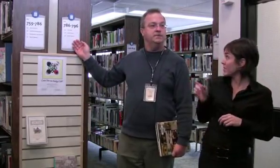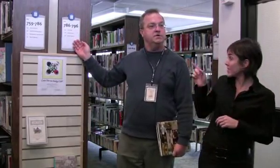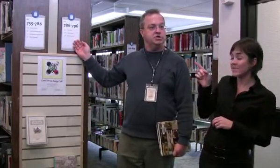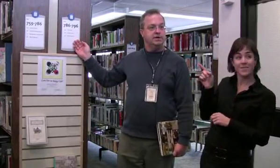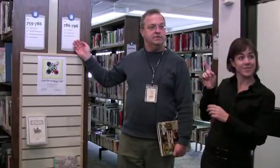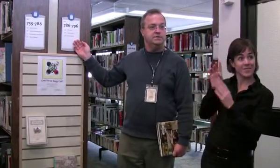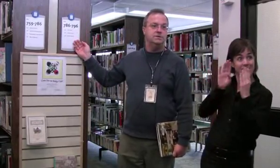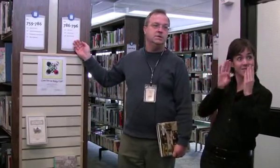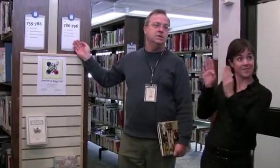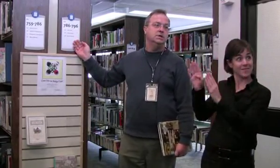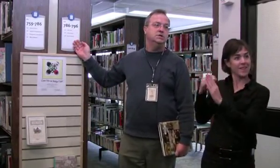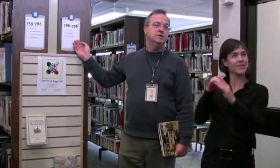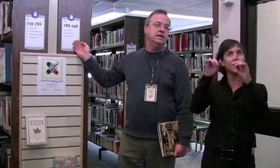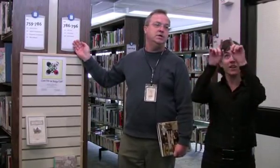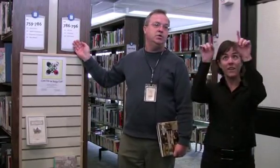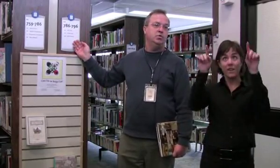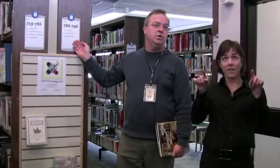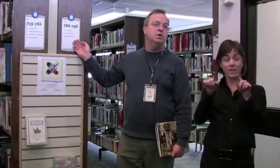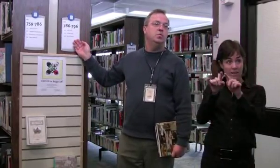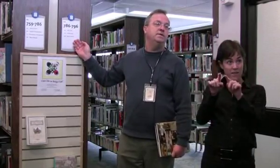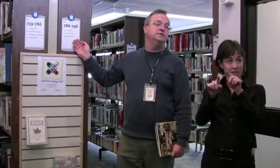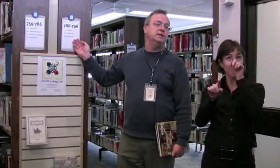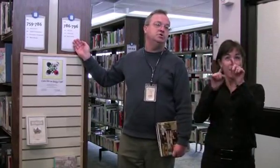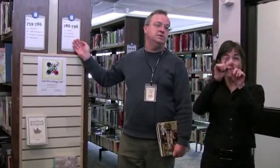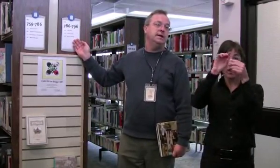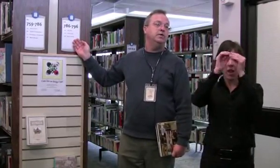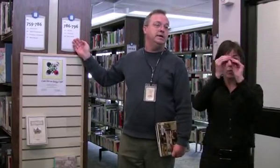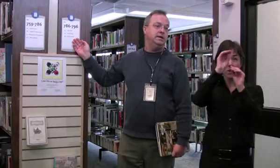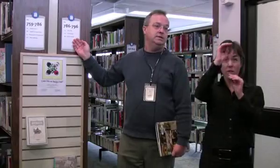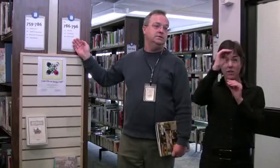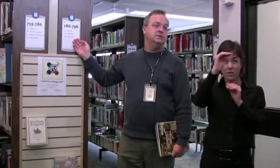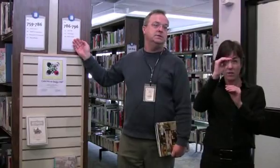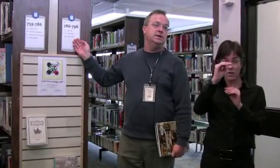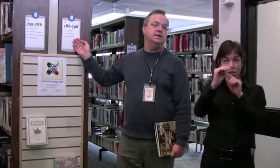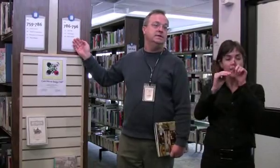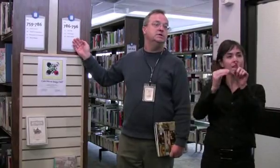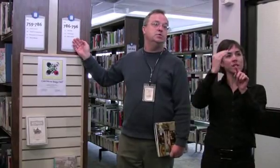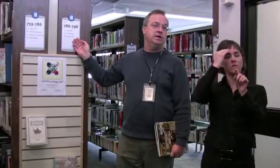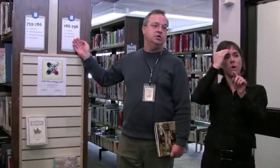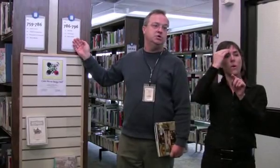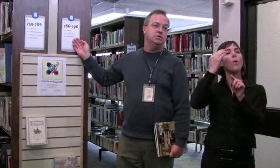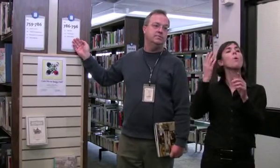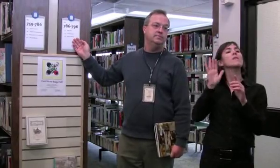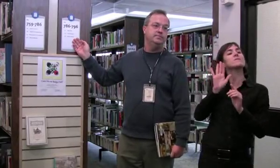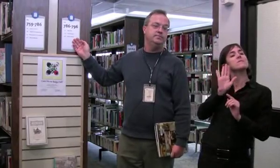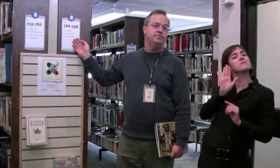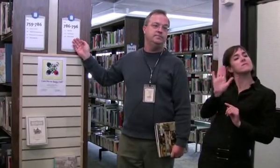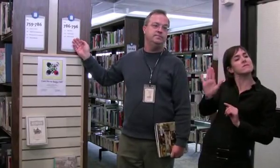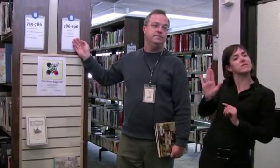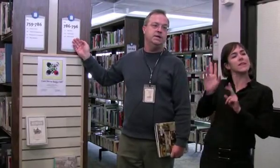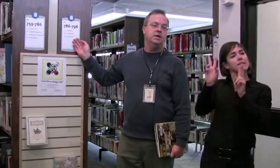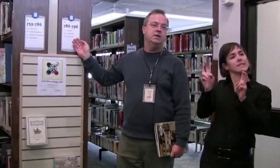There are guide markers on the sides of the shelves to tell you